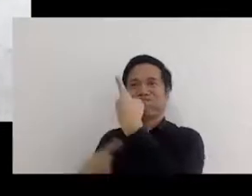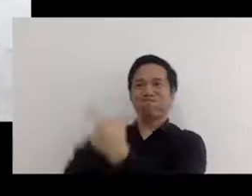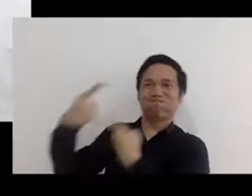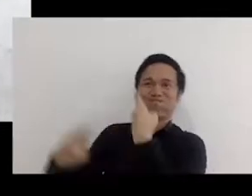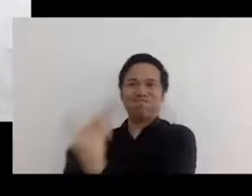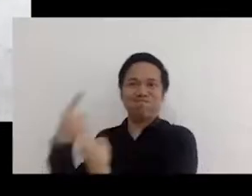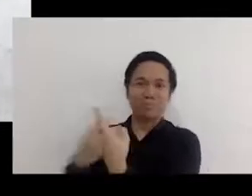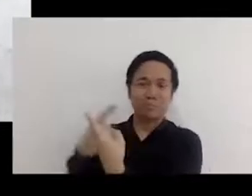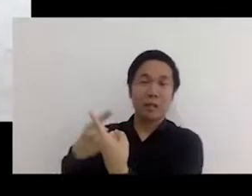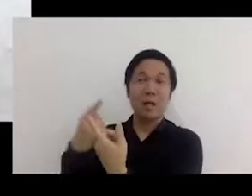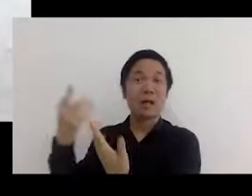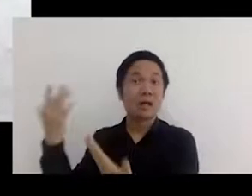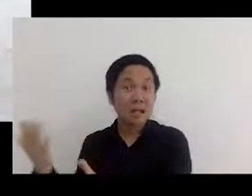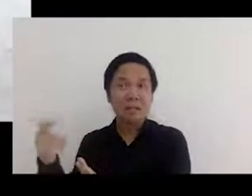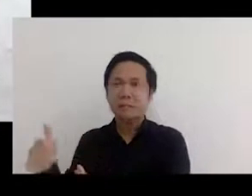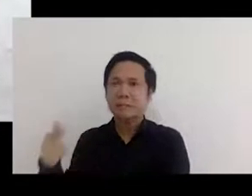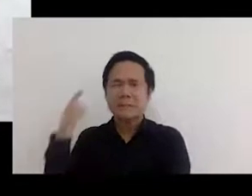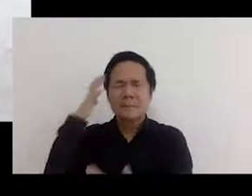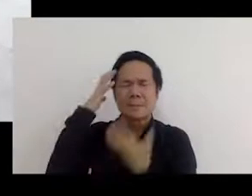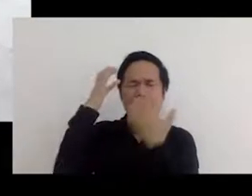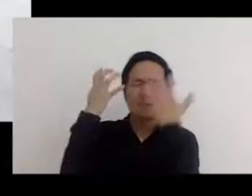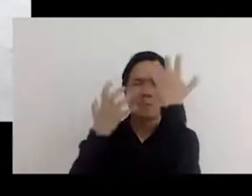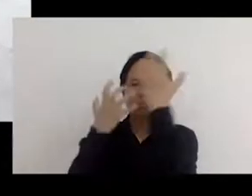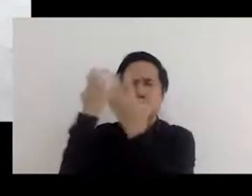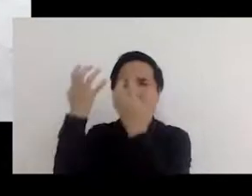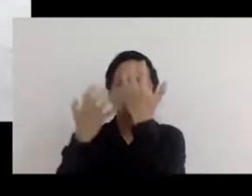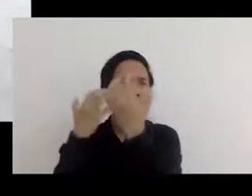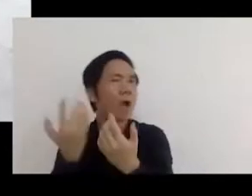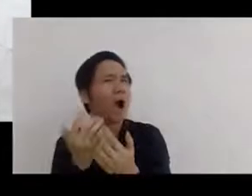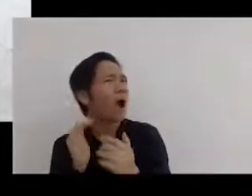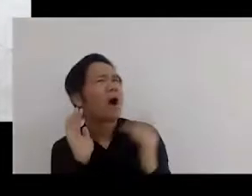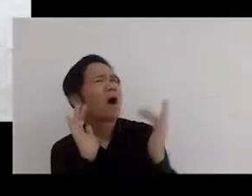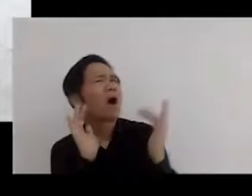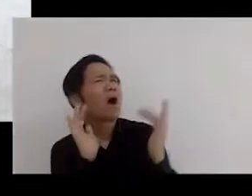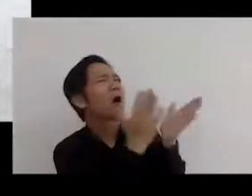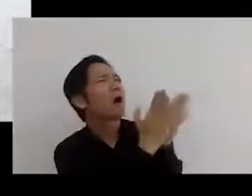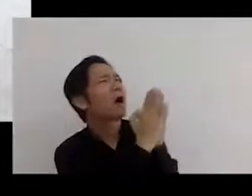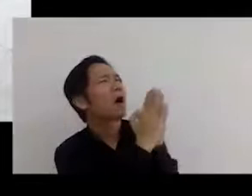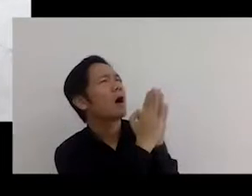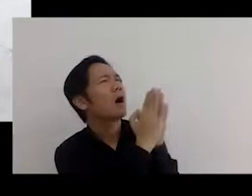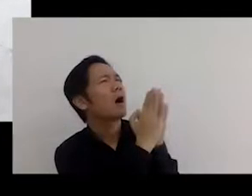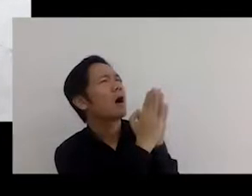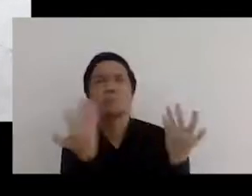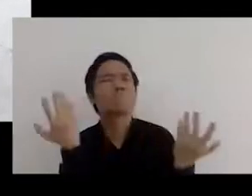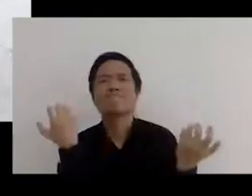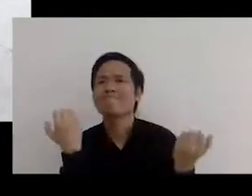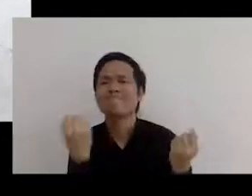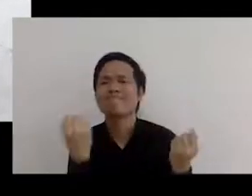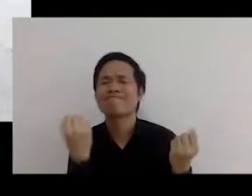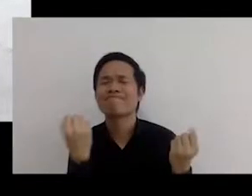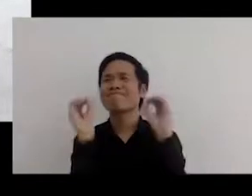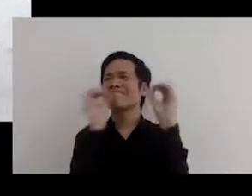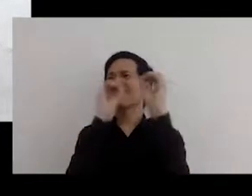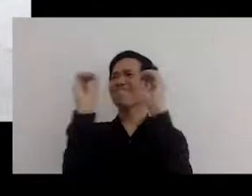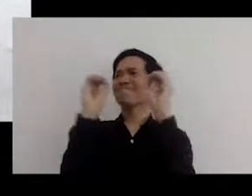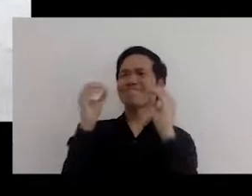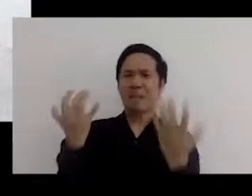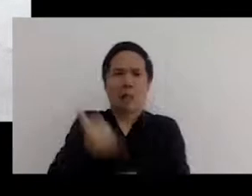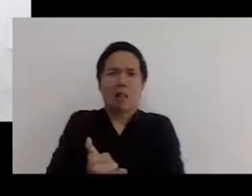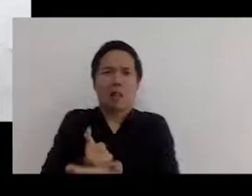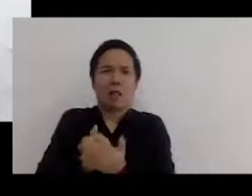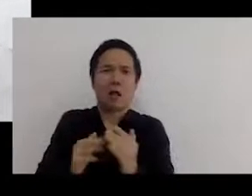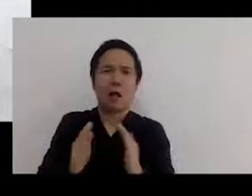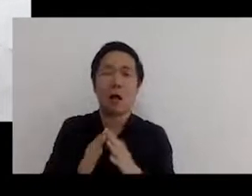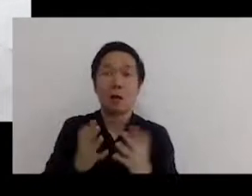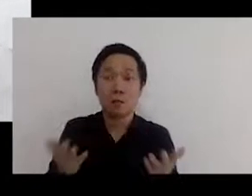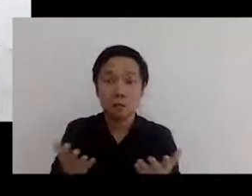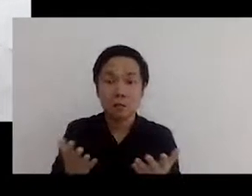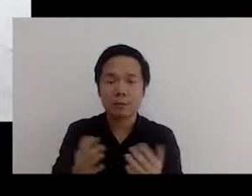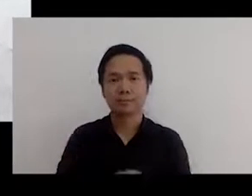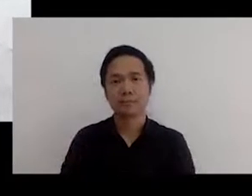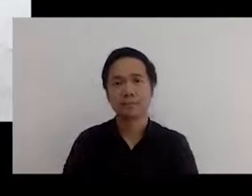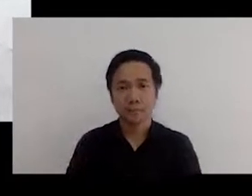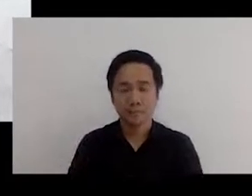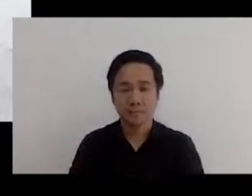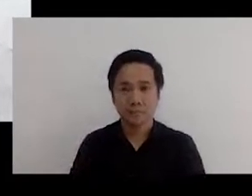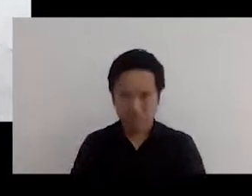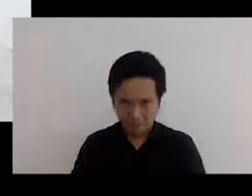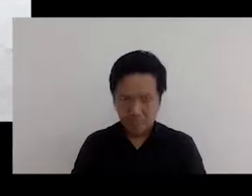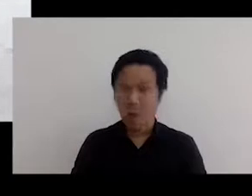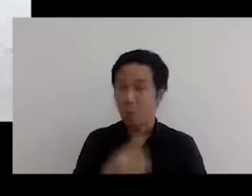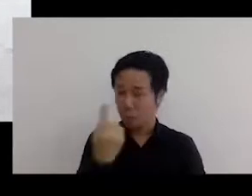The partnership helped in leveraging connectivity and I want to share a case study here.